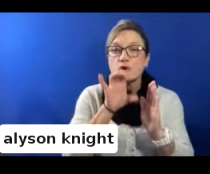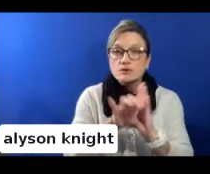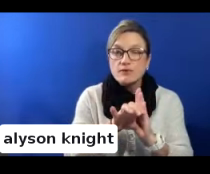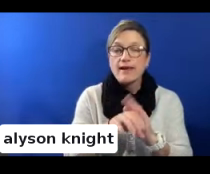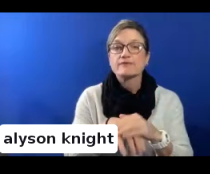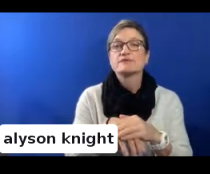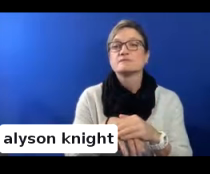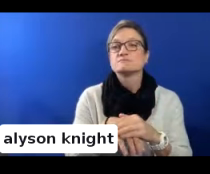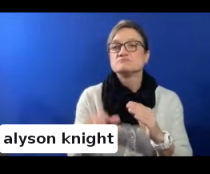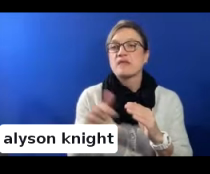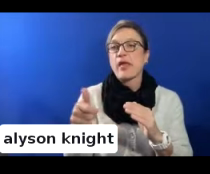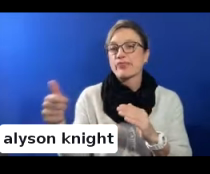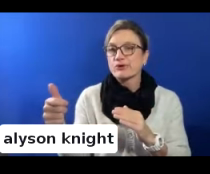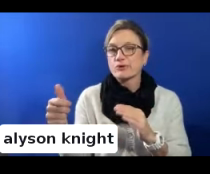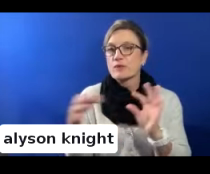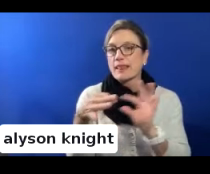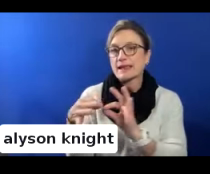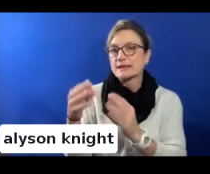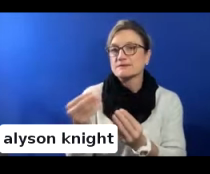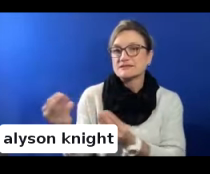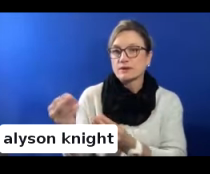anything that relates to the project.